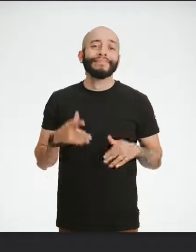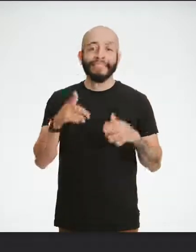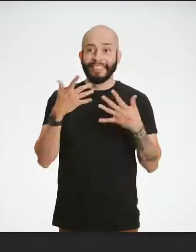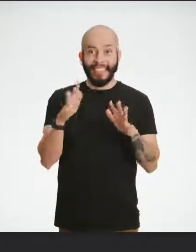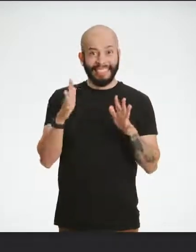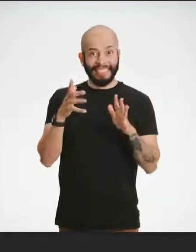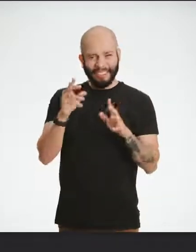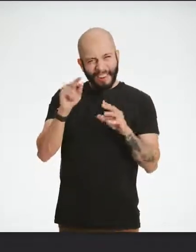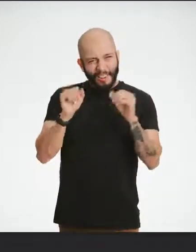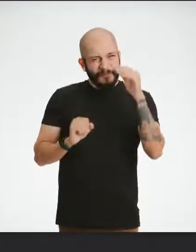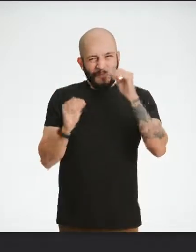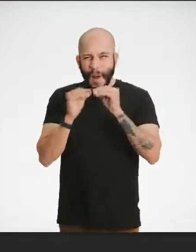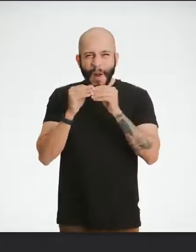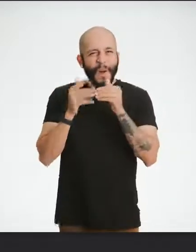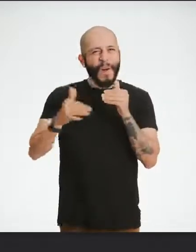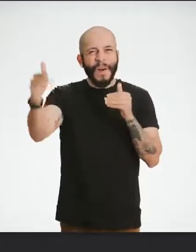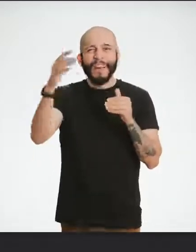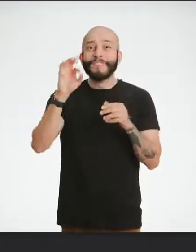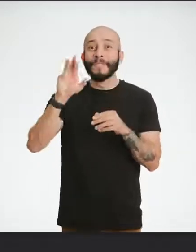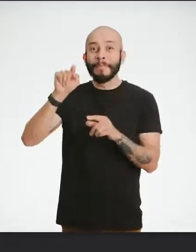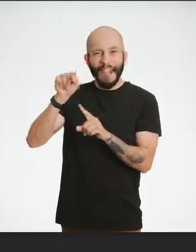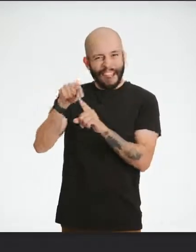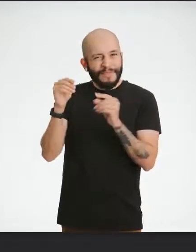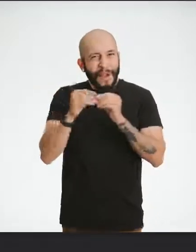With plugins, you can go beyond just formatting.